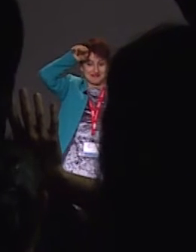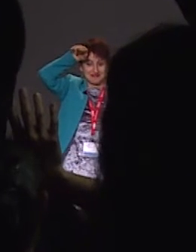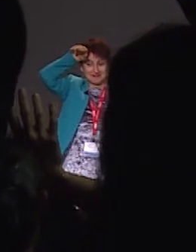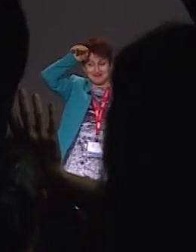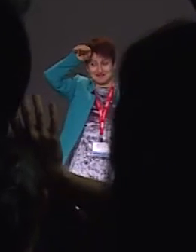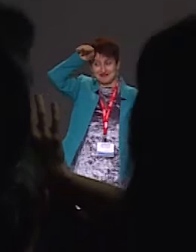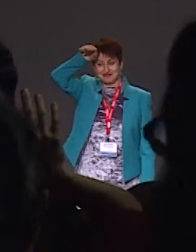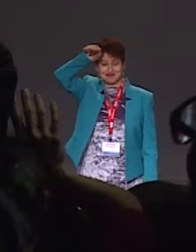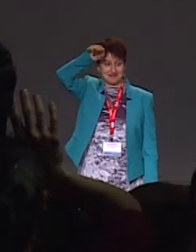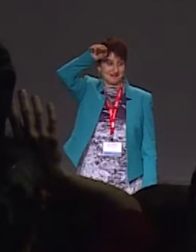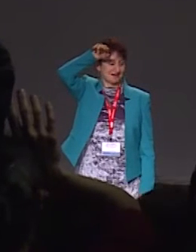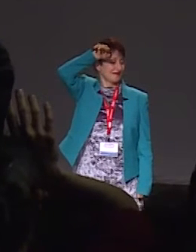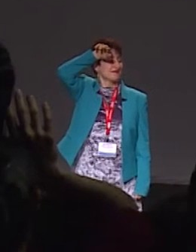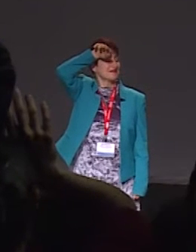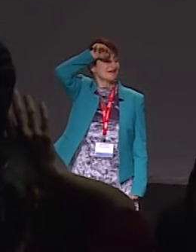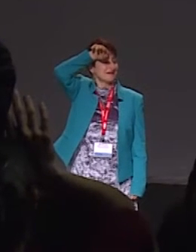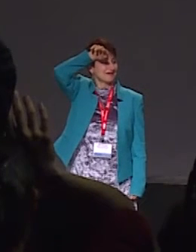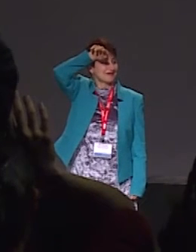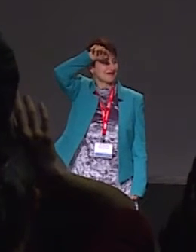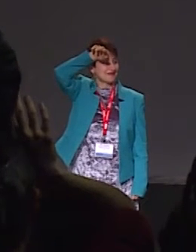Excellent.